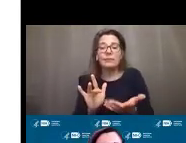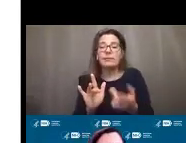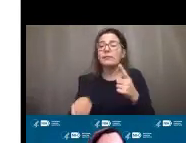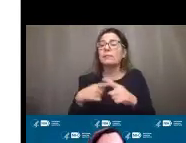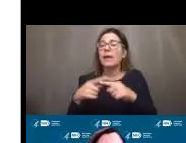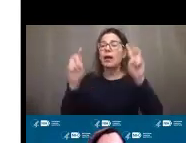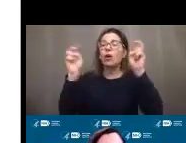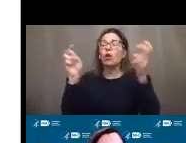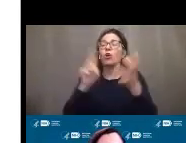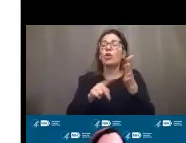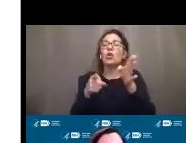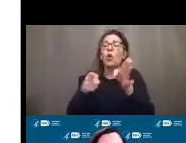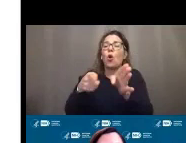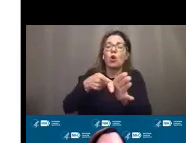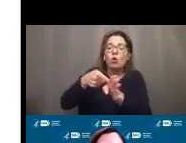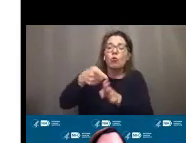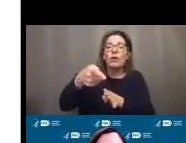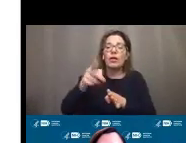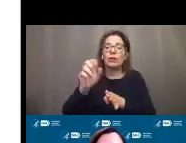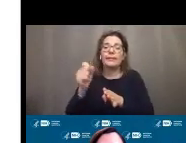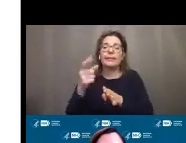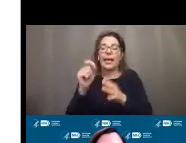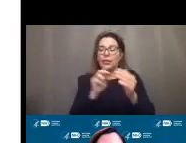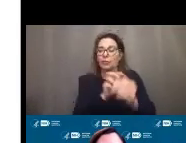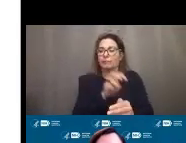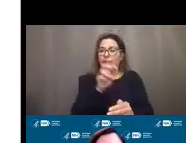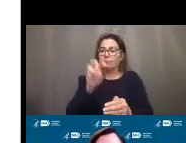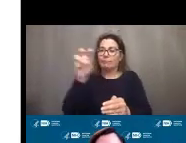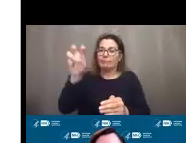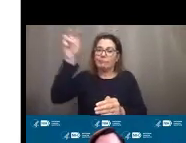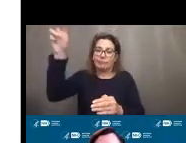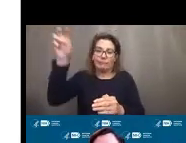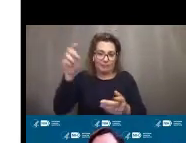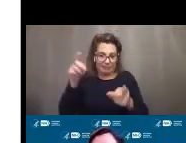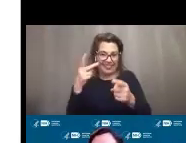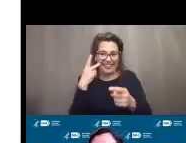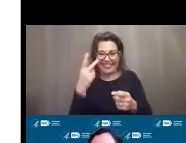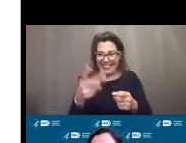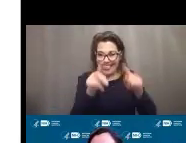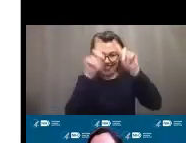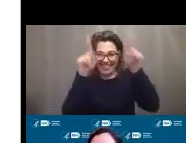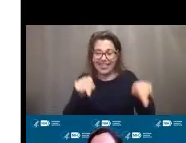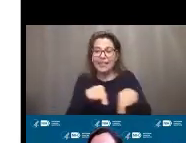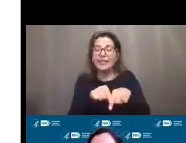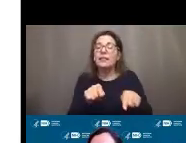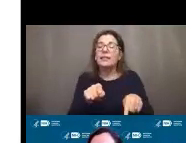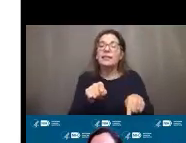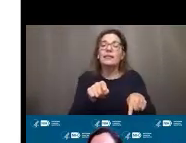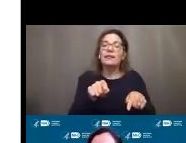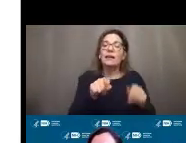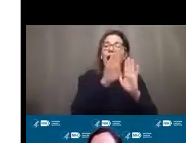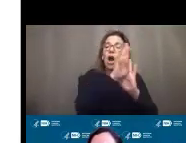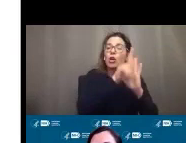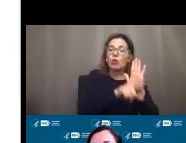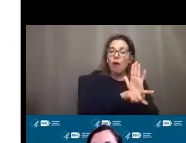please open the Q and A icon at the bottom of your screen. Even if you aren't asking a question, you may want to open it